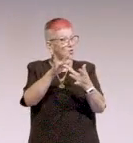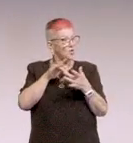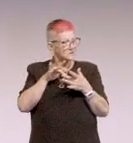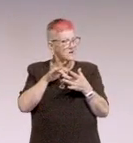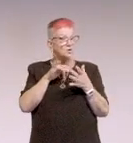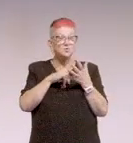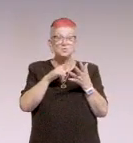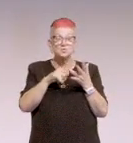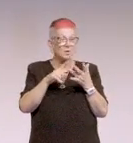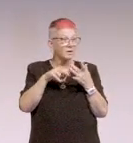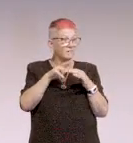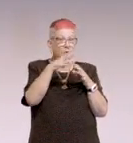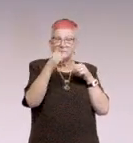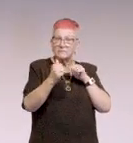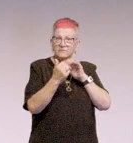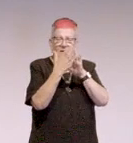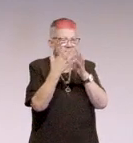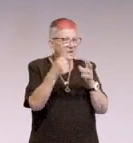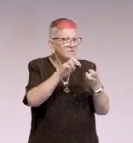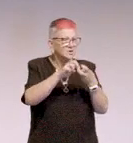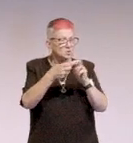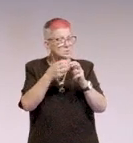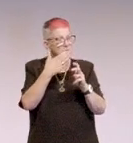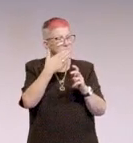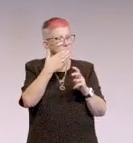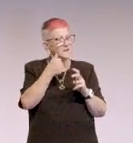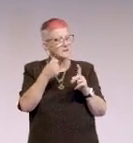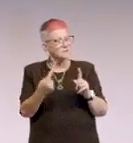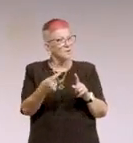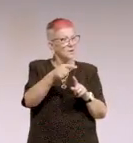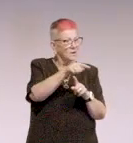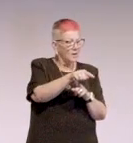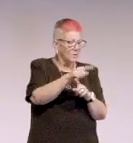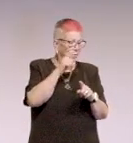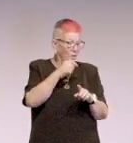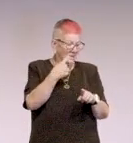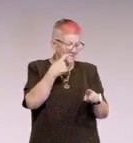So, then you go to the contact us page and this is what you will see